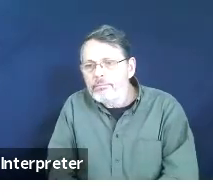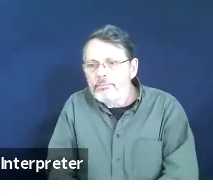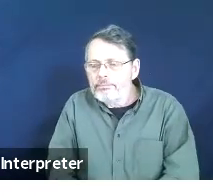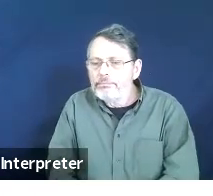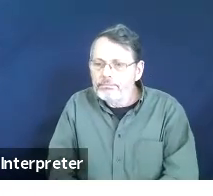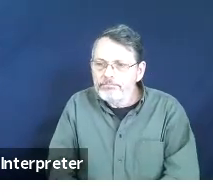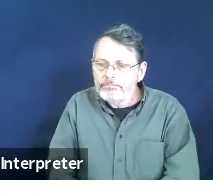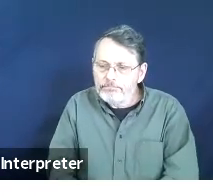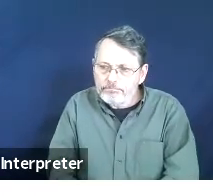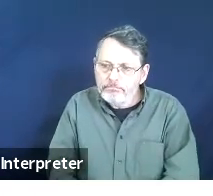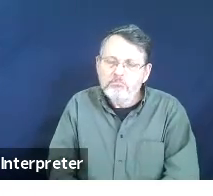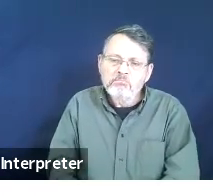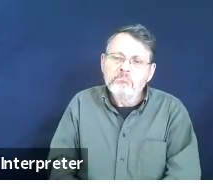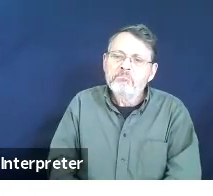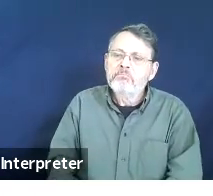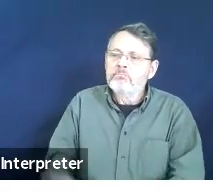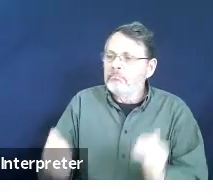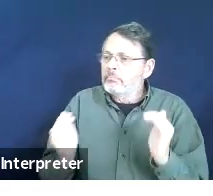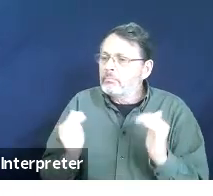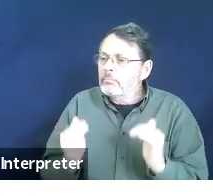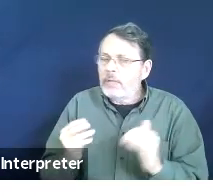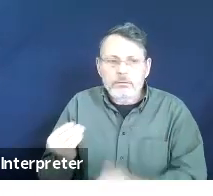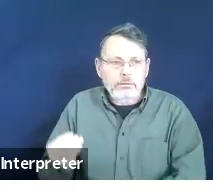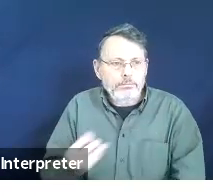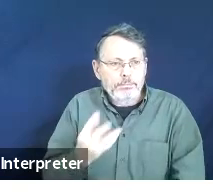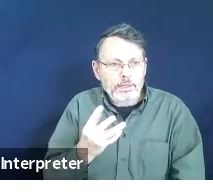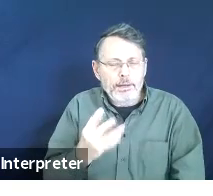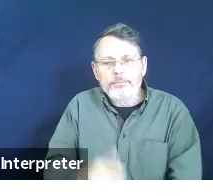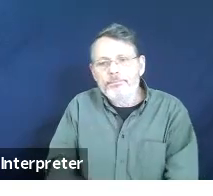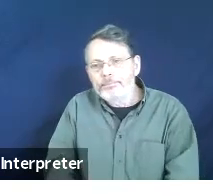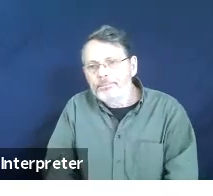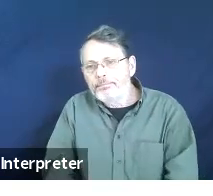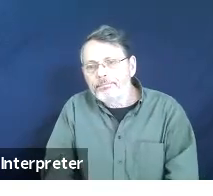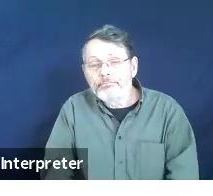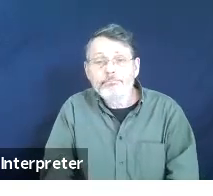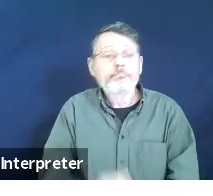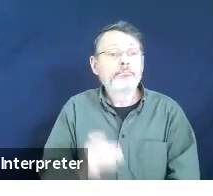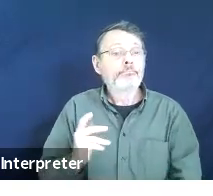So I'll go ahead and go to the next slide, and with that I will turn time over to